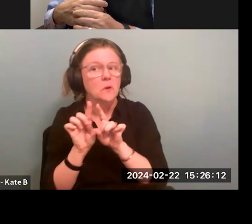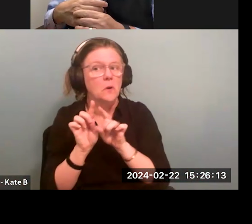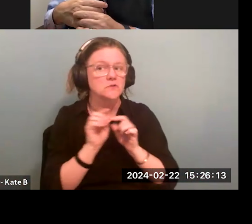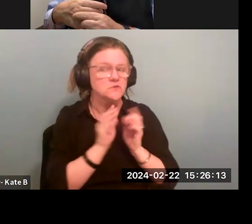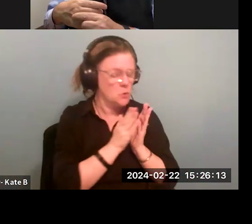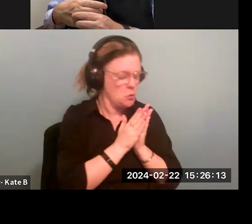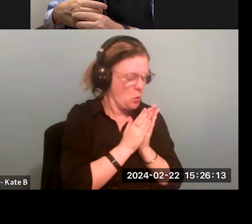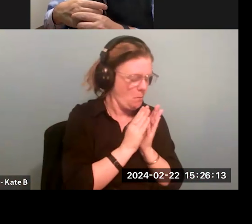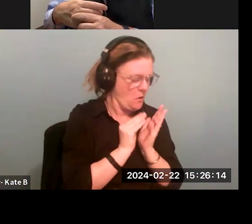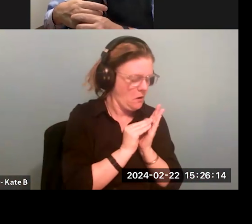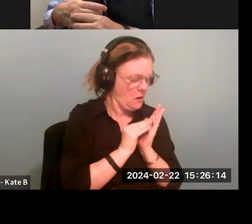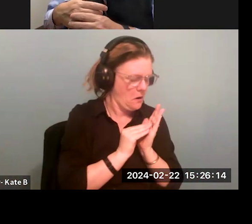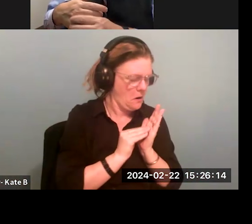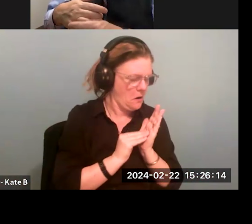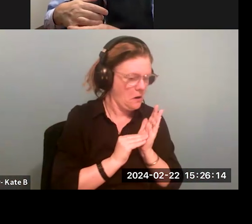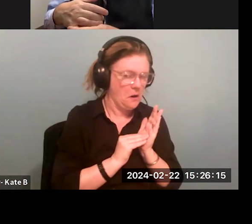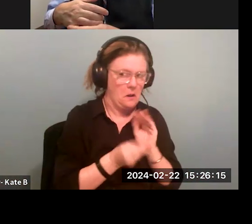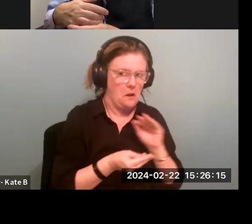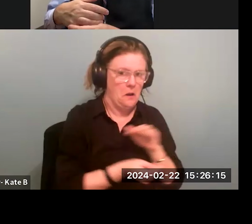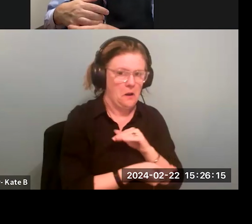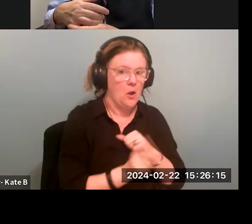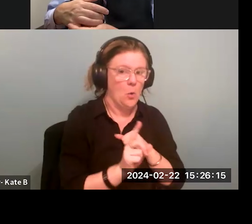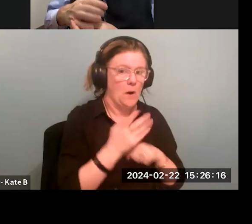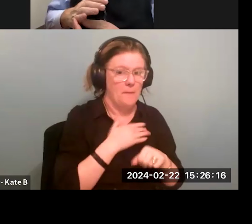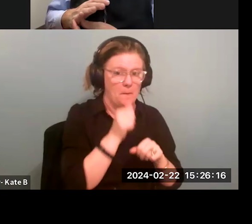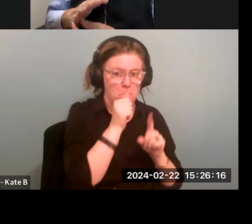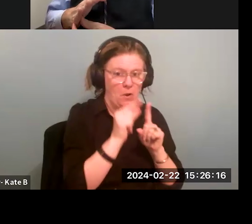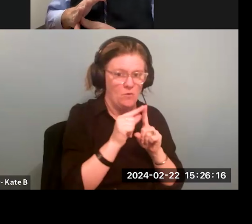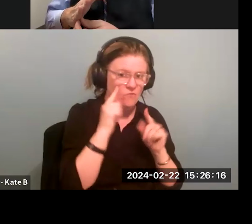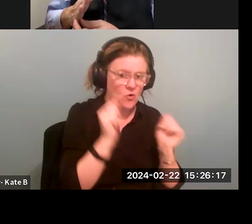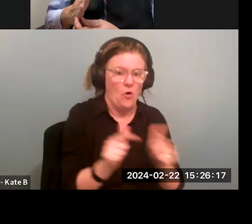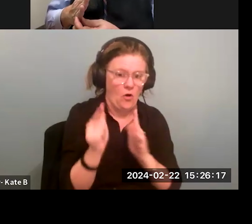and keeping it in your desk about where all of your passwords are for each account that you have